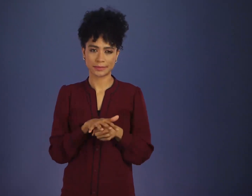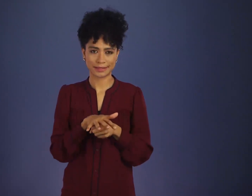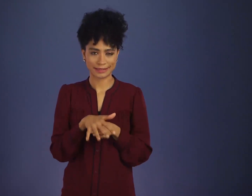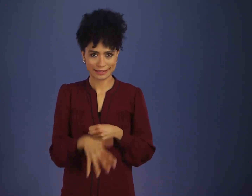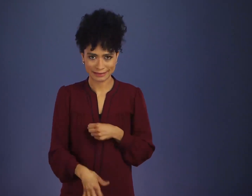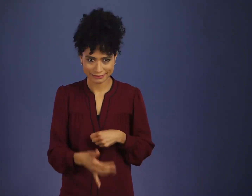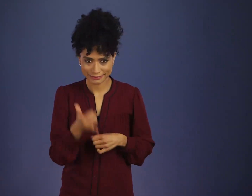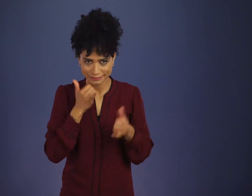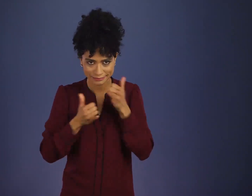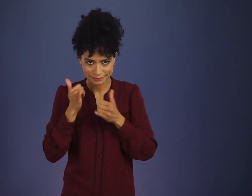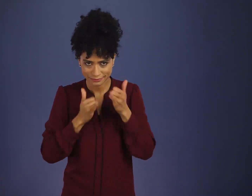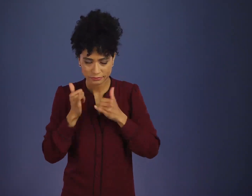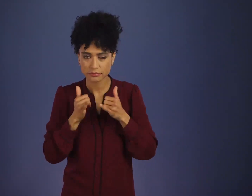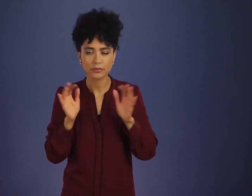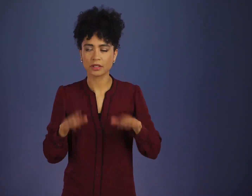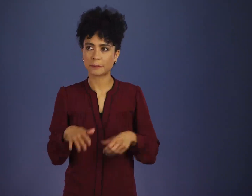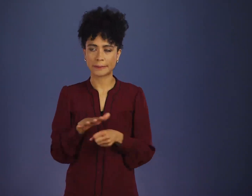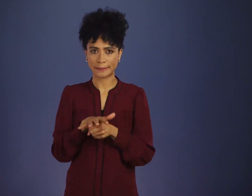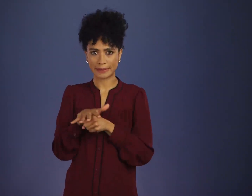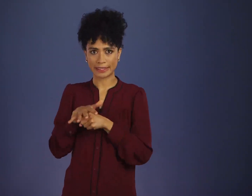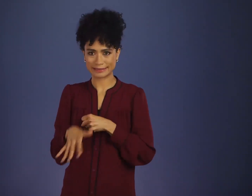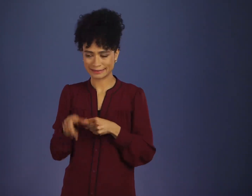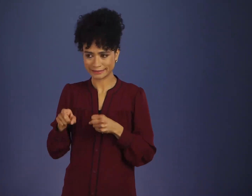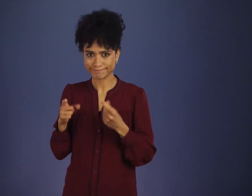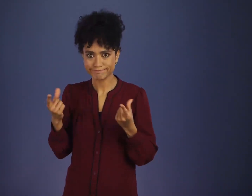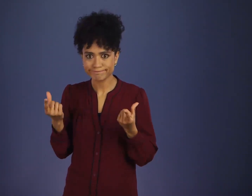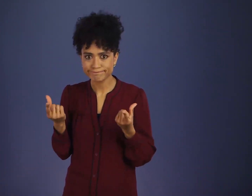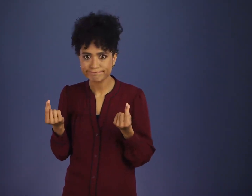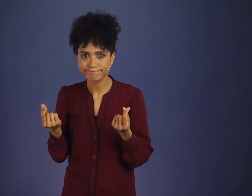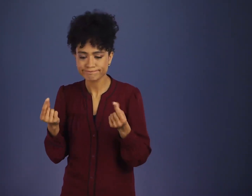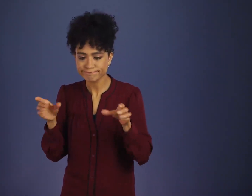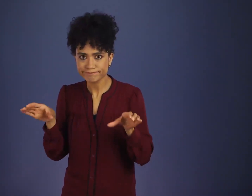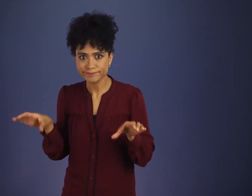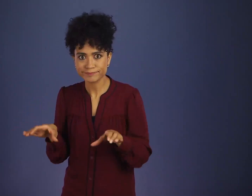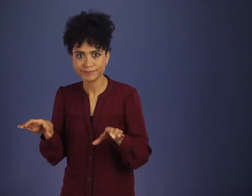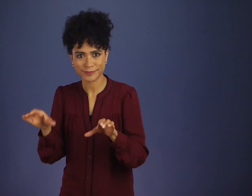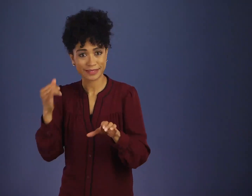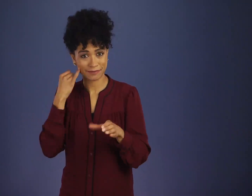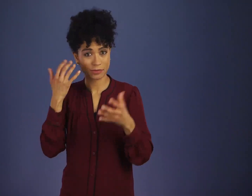that there is plenty wrong with us alcoholics about which plenty will have to be done